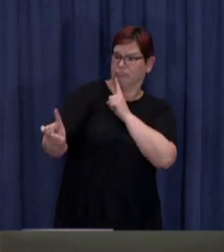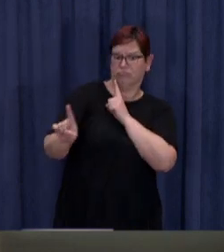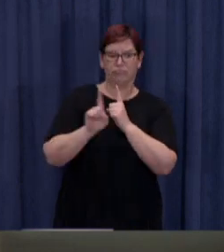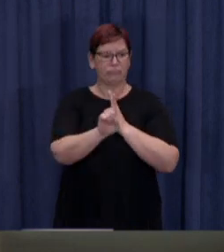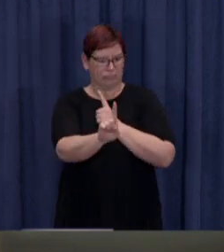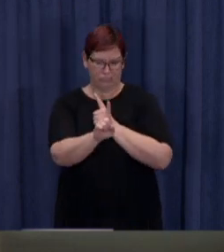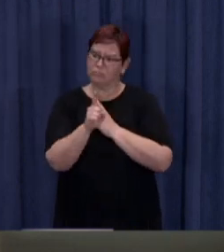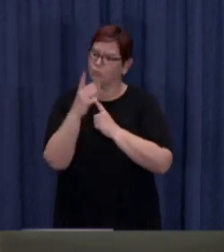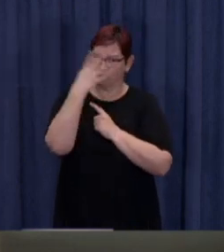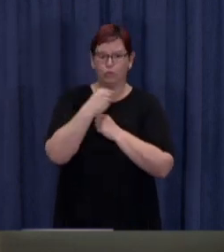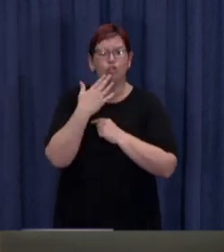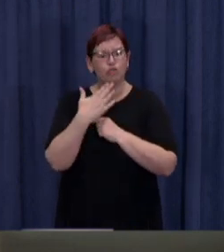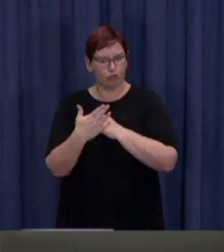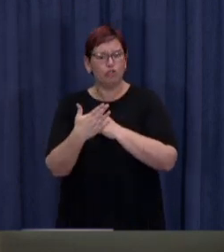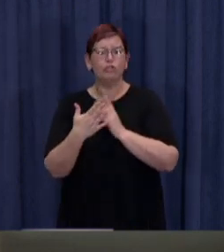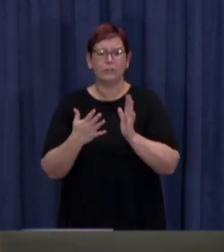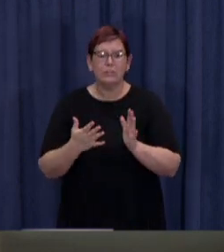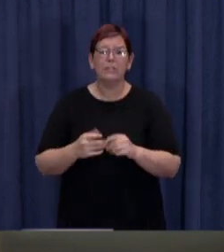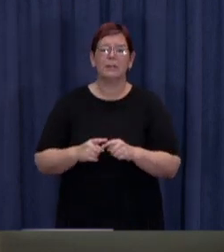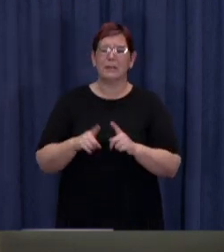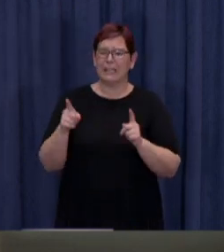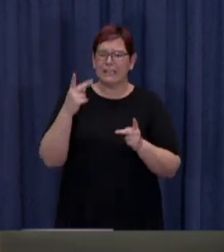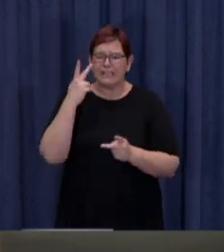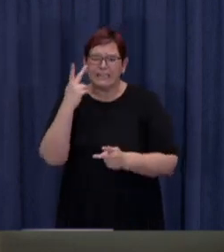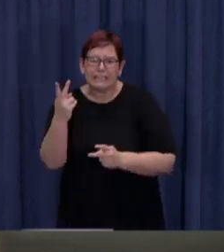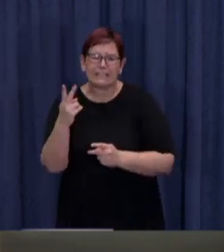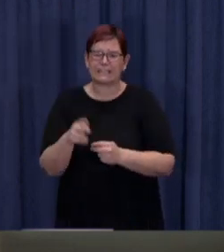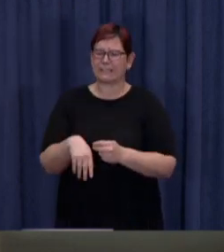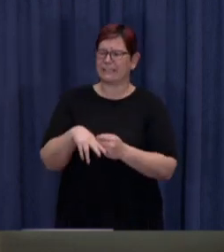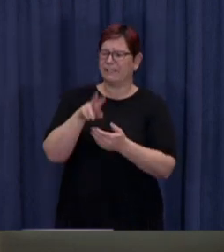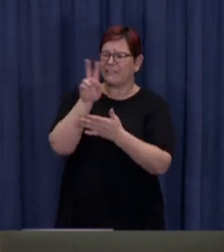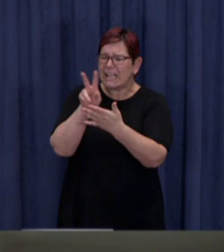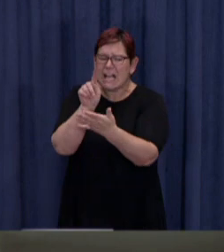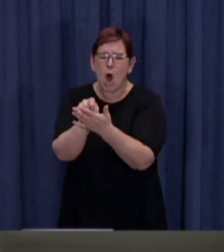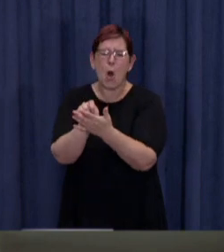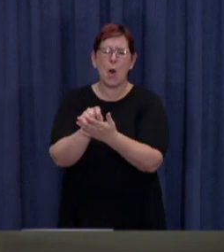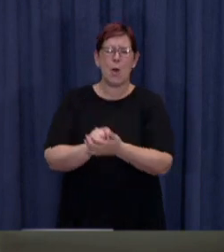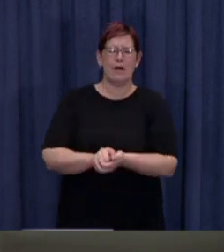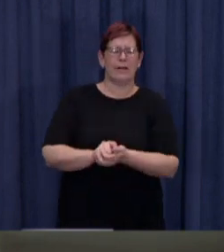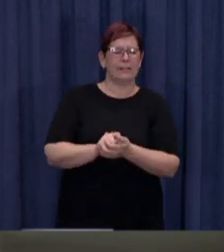media that there are many who for some reason unknown to me almost unimaginable